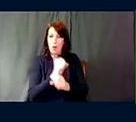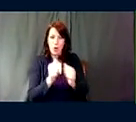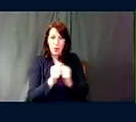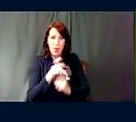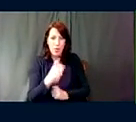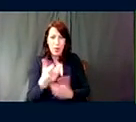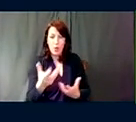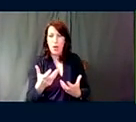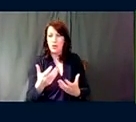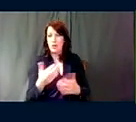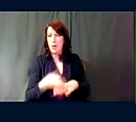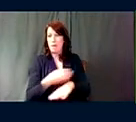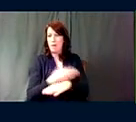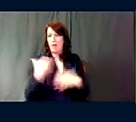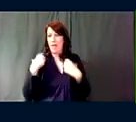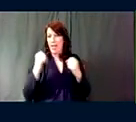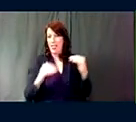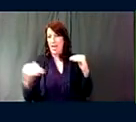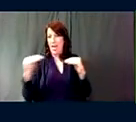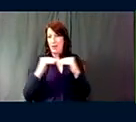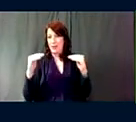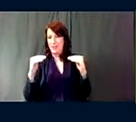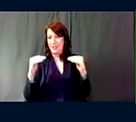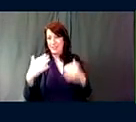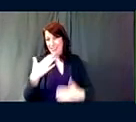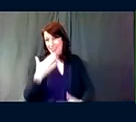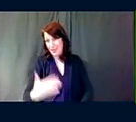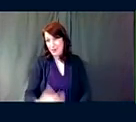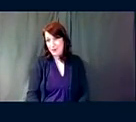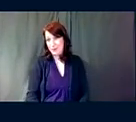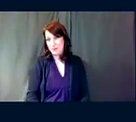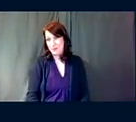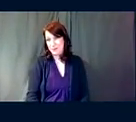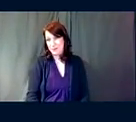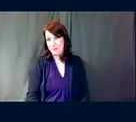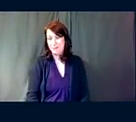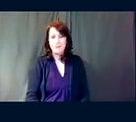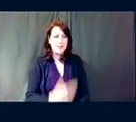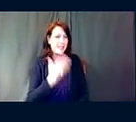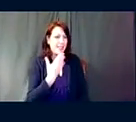WORK WITH YOU AND WANT TO IMPROVE HEALTH EQUITY. THANK YOU.